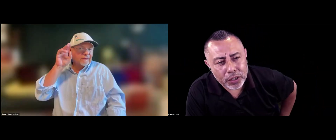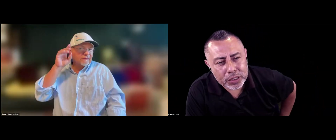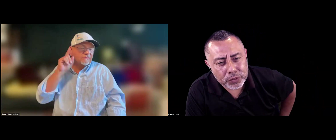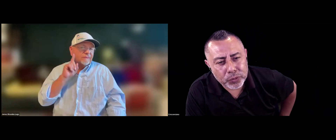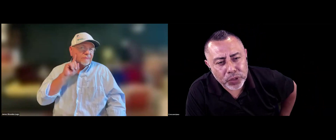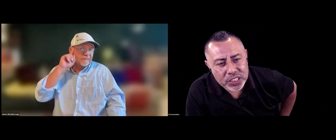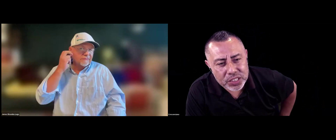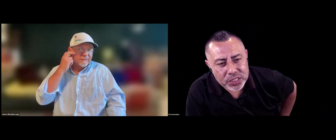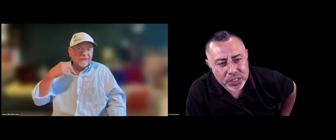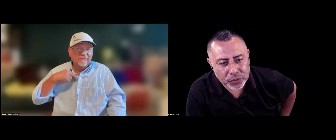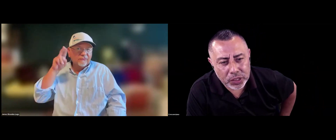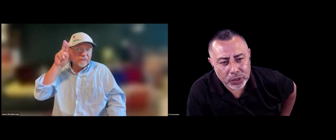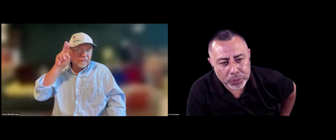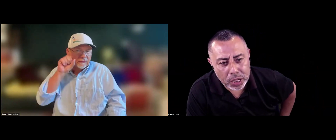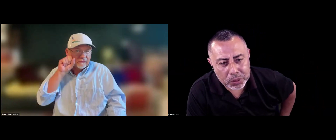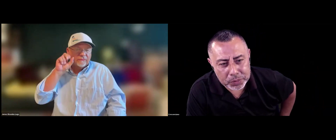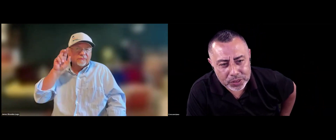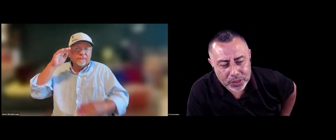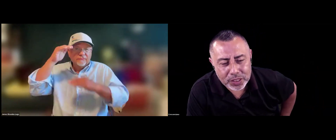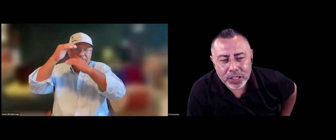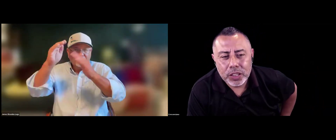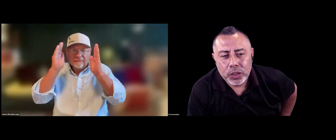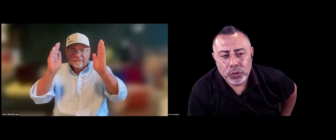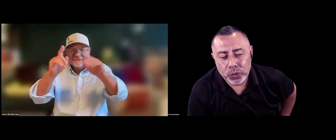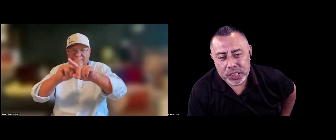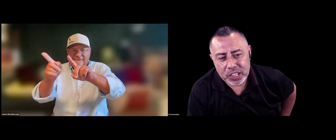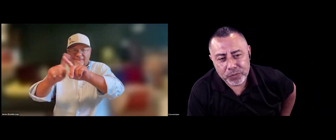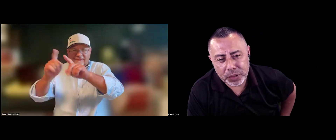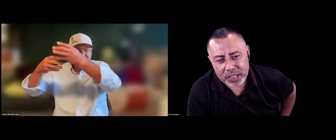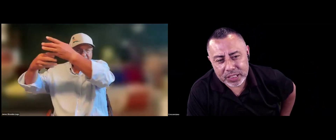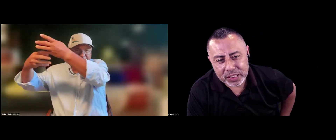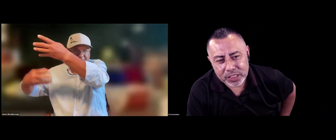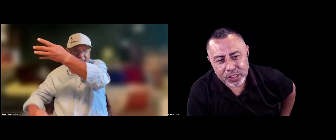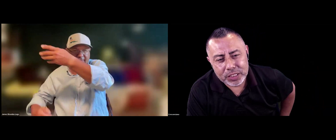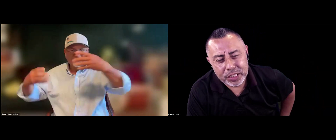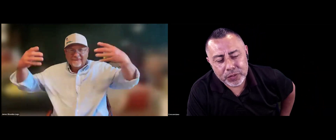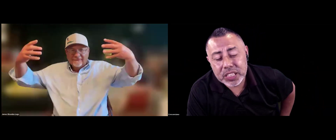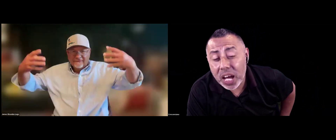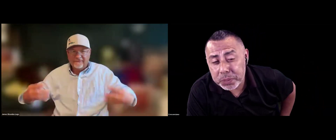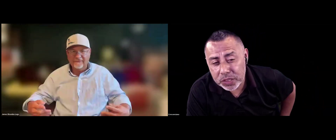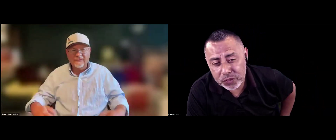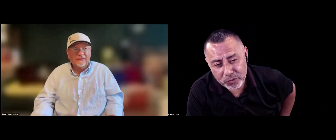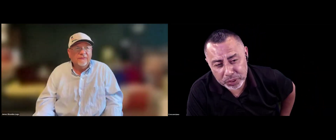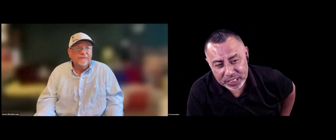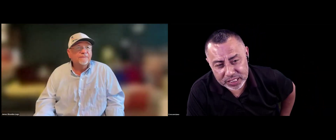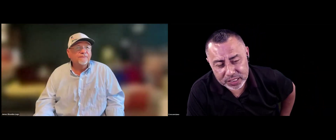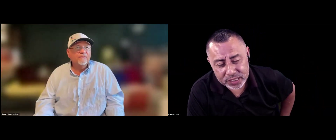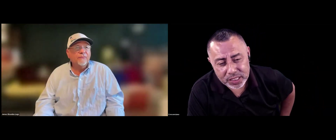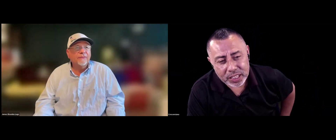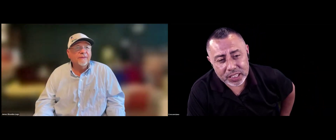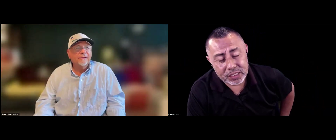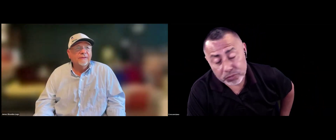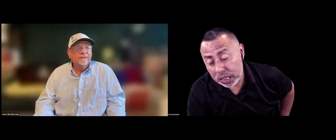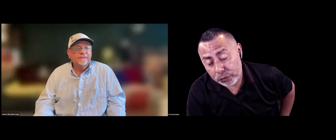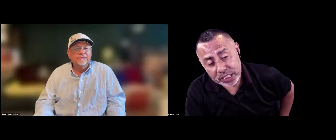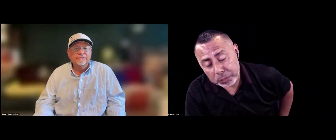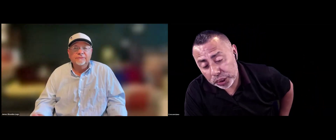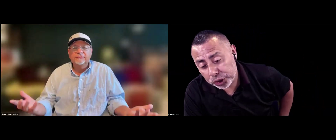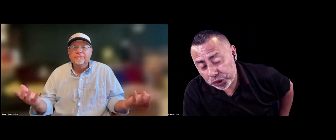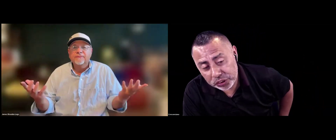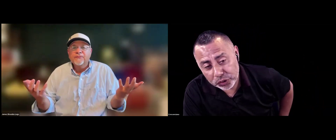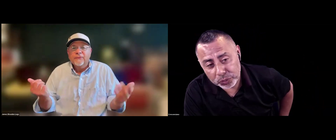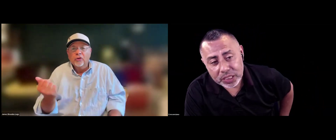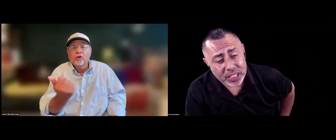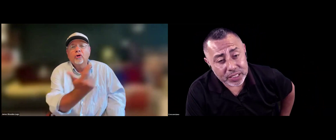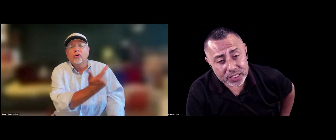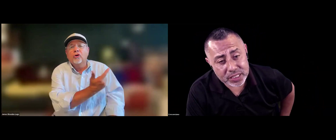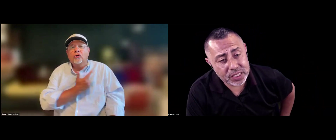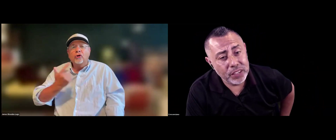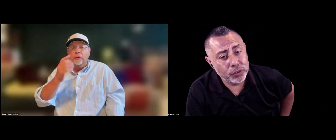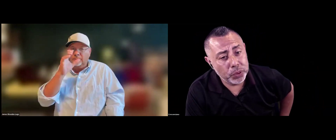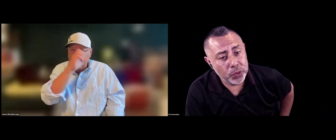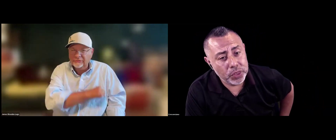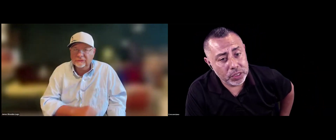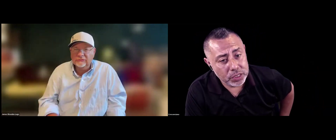There are different ranges of hearing problems. When one is deaf blind, there are different types of deaf blindness.